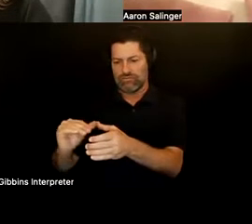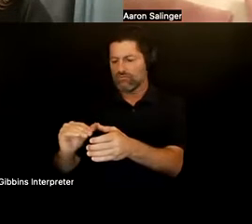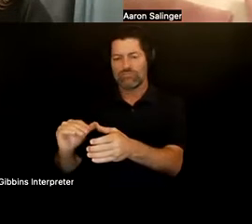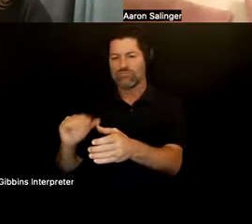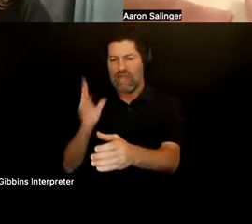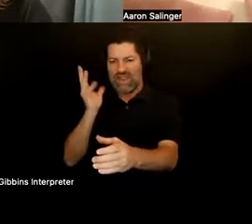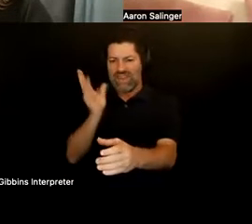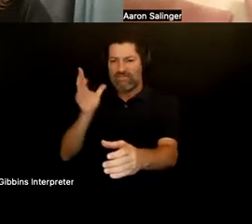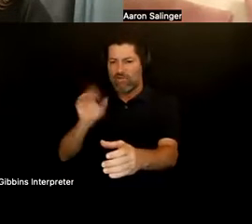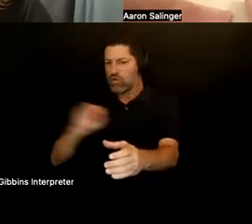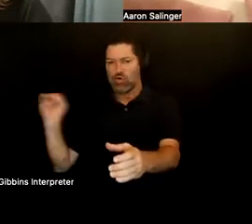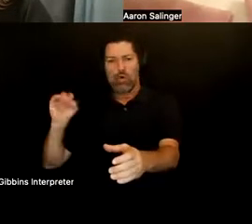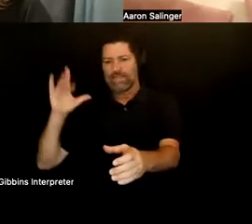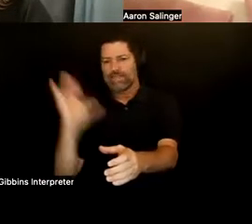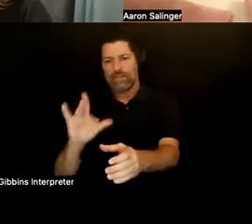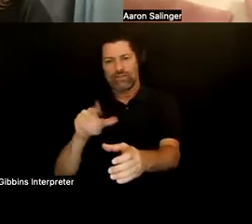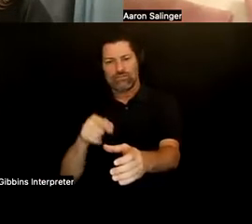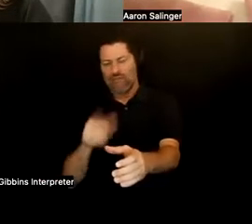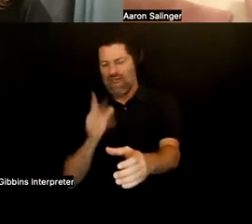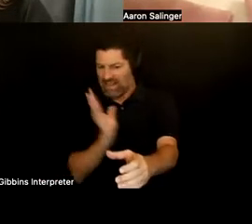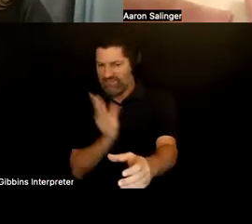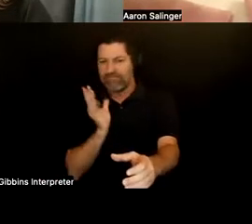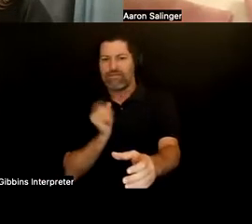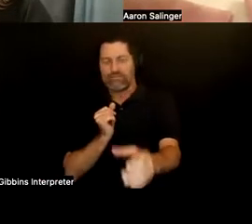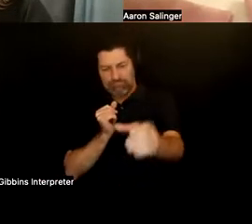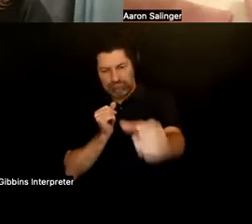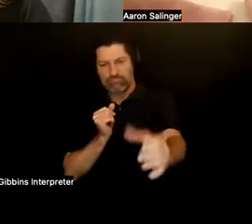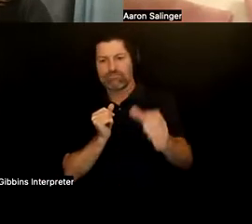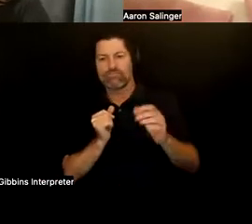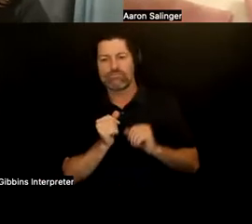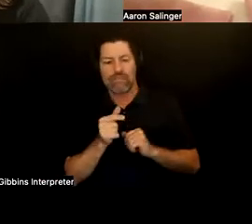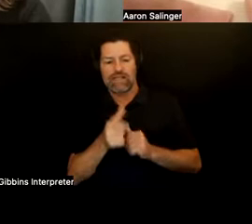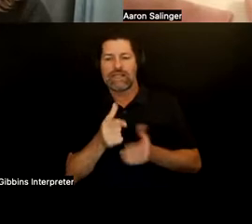at the table, and that glass is the cut for Elijah.